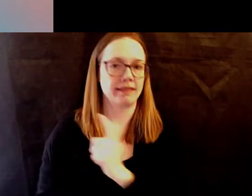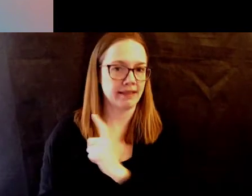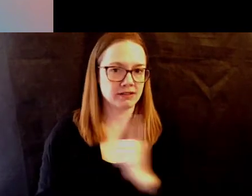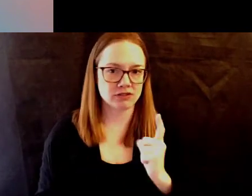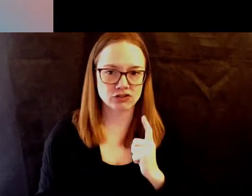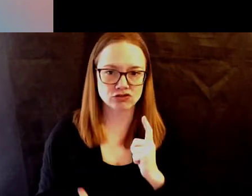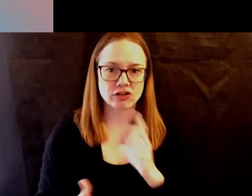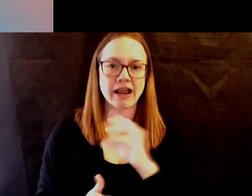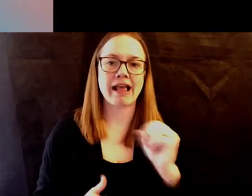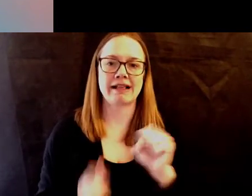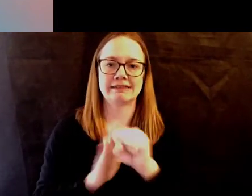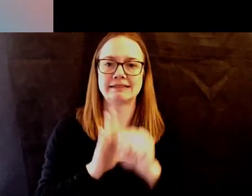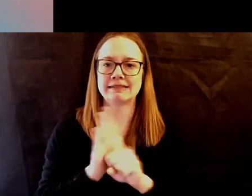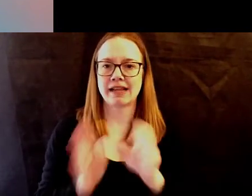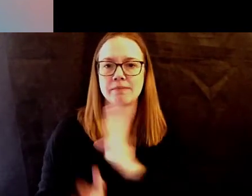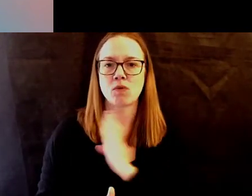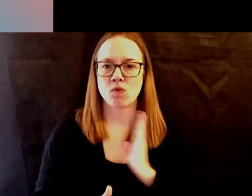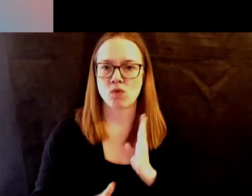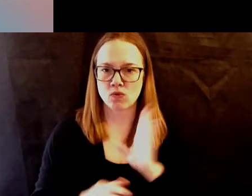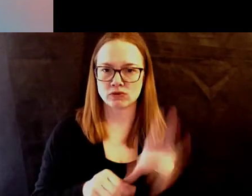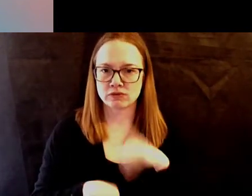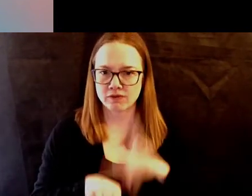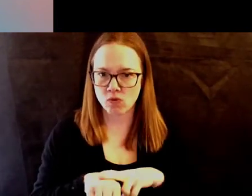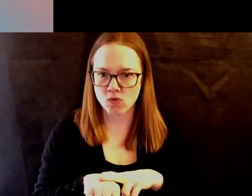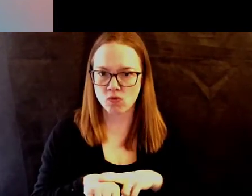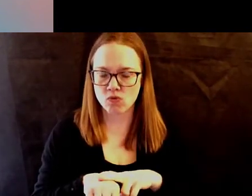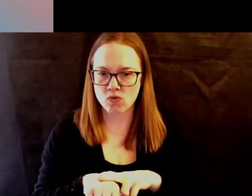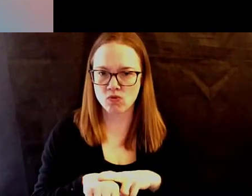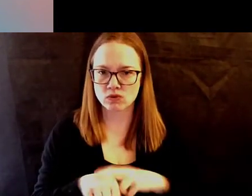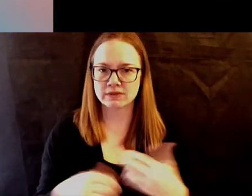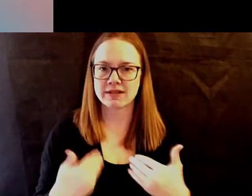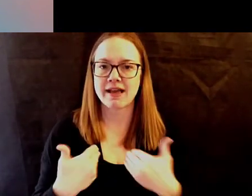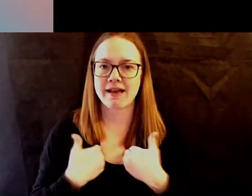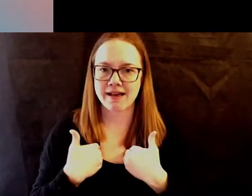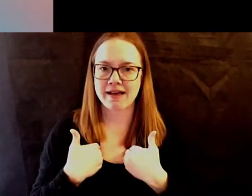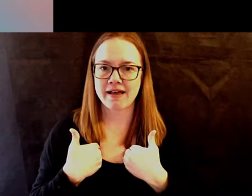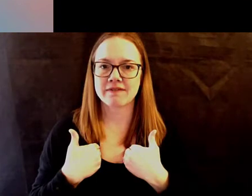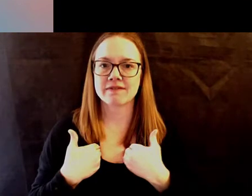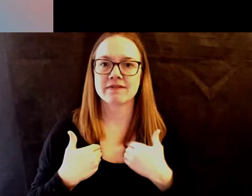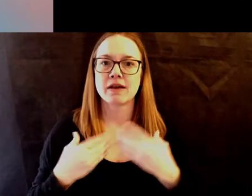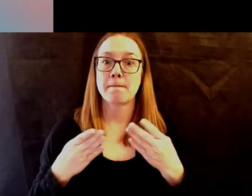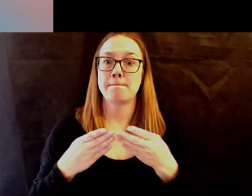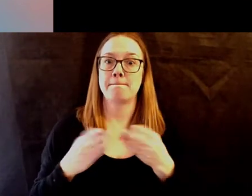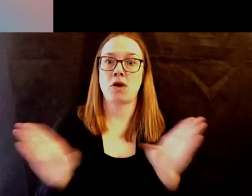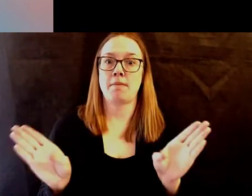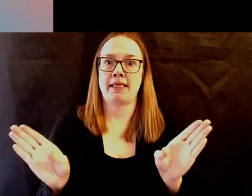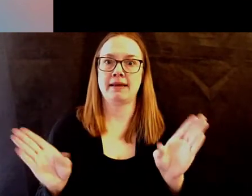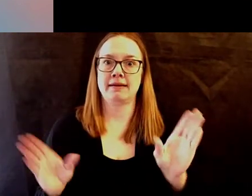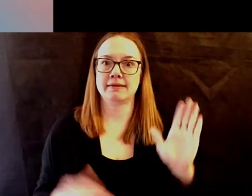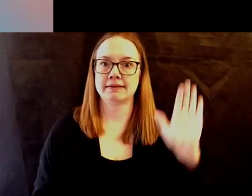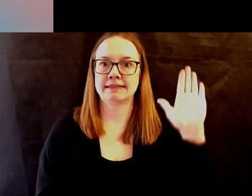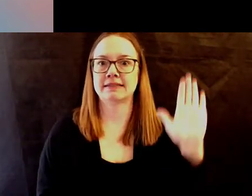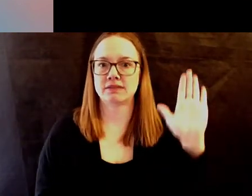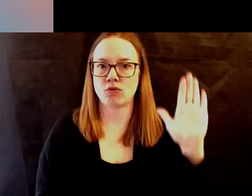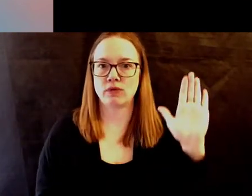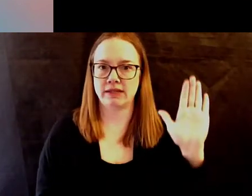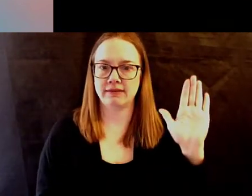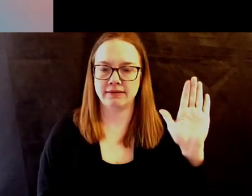and with state boards of course, there is public testimony. A highly structured sort of formal